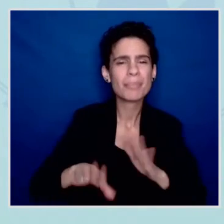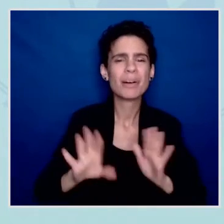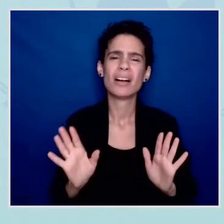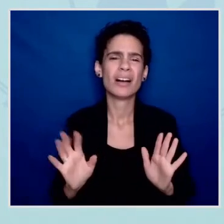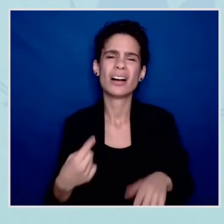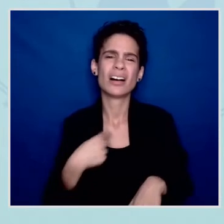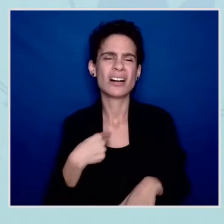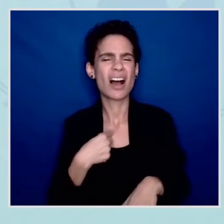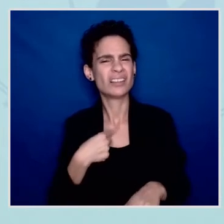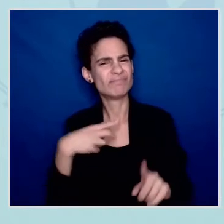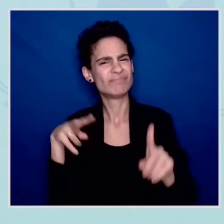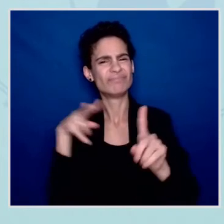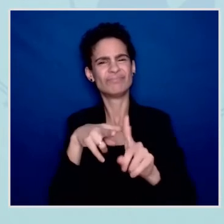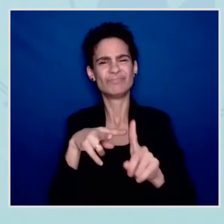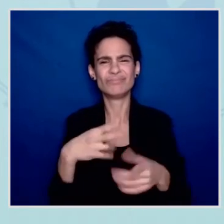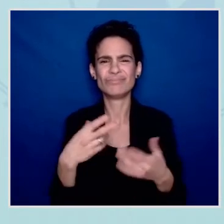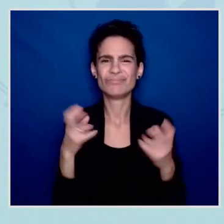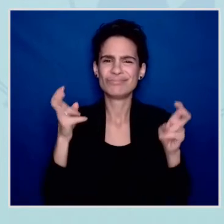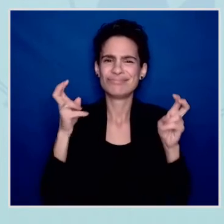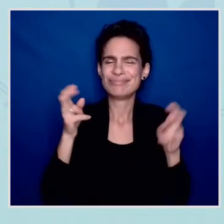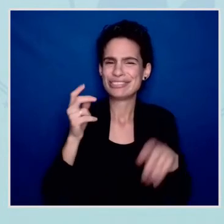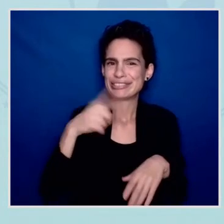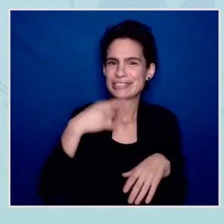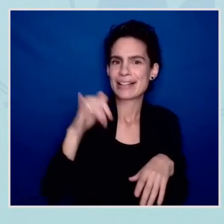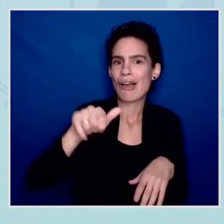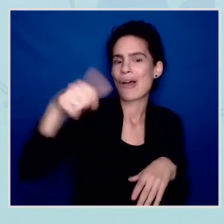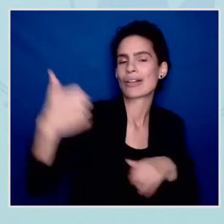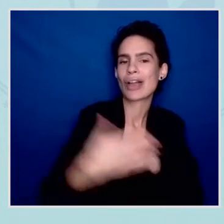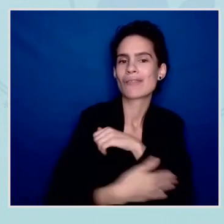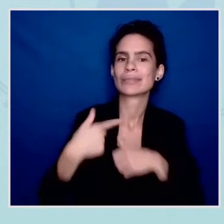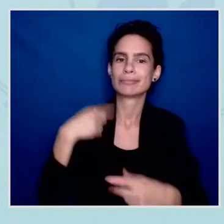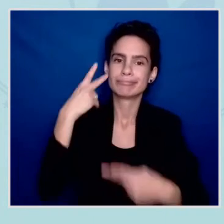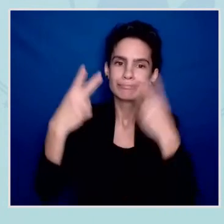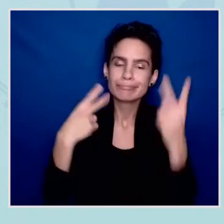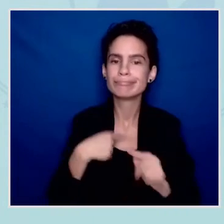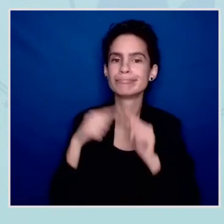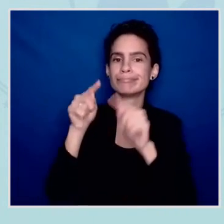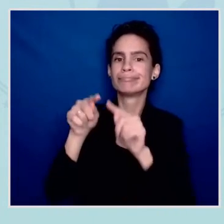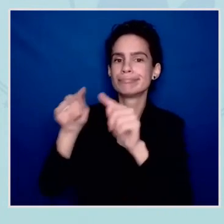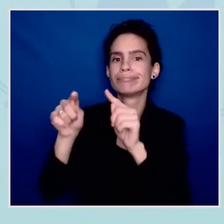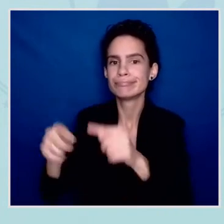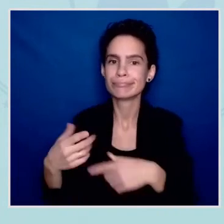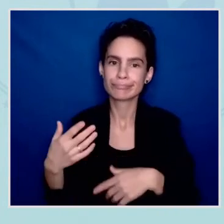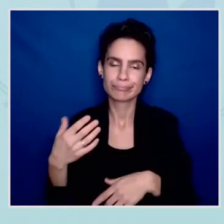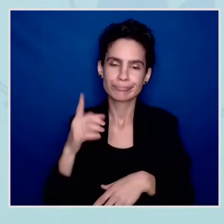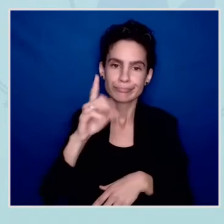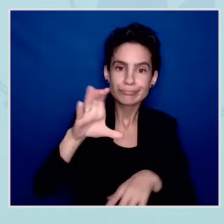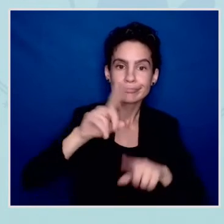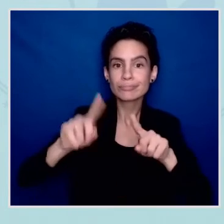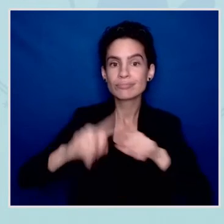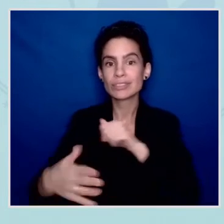A PRESIDENT OF THE UNITED STATES ENCOURAGING A MOB, A